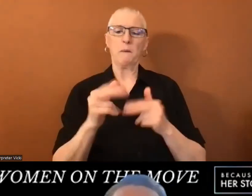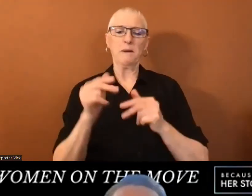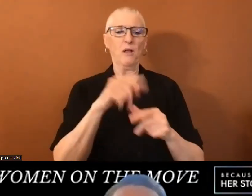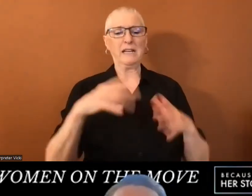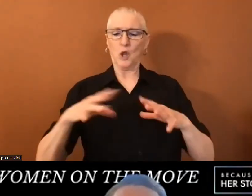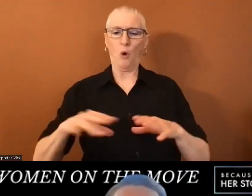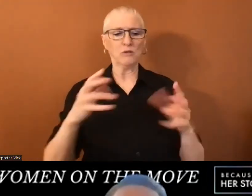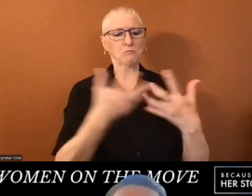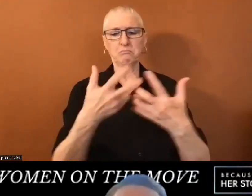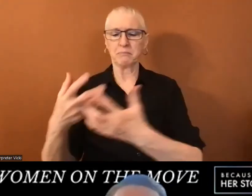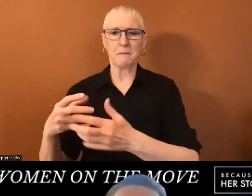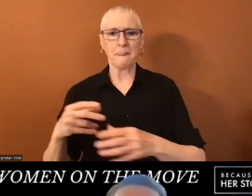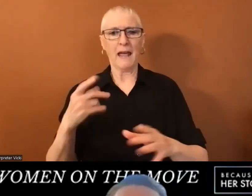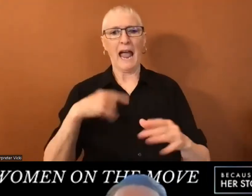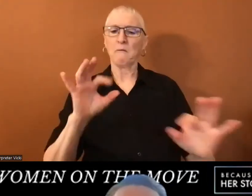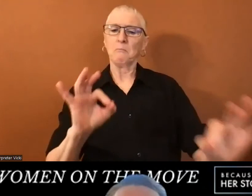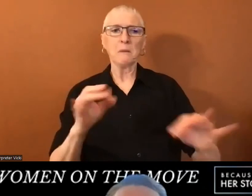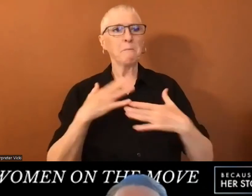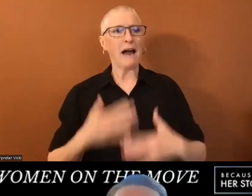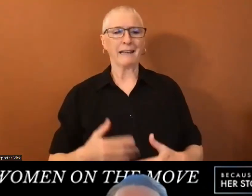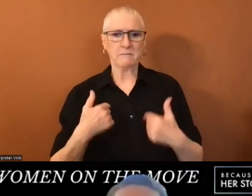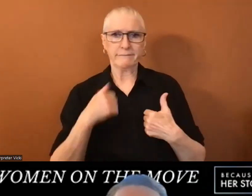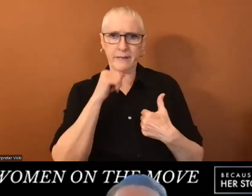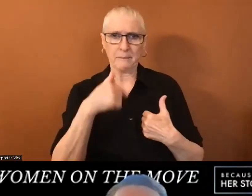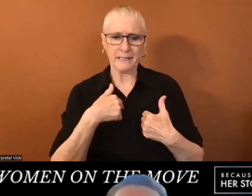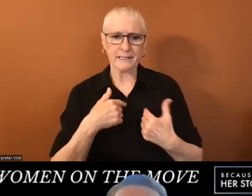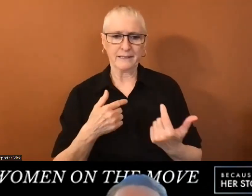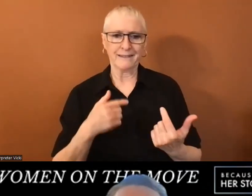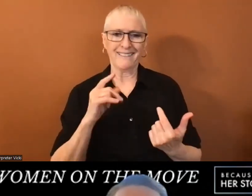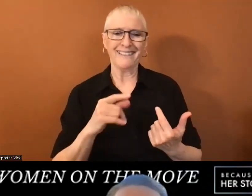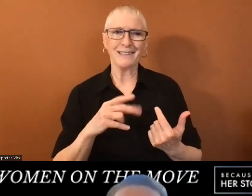to fit this ideal body but so that... that has certain... that can certainly be a challenge.